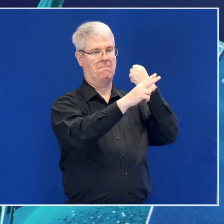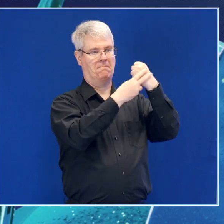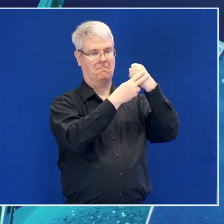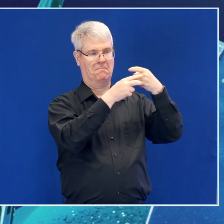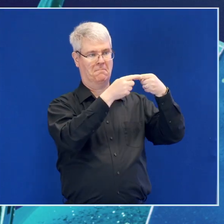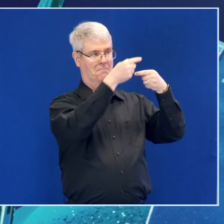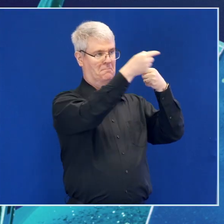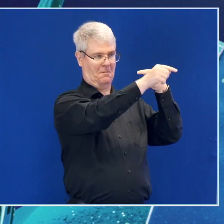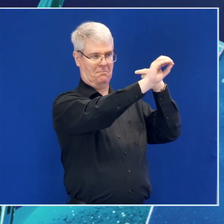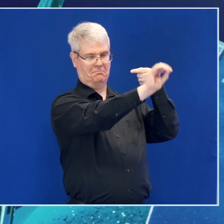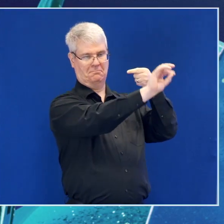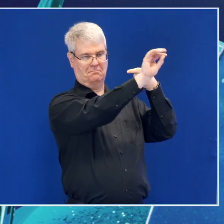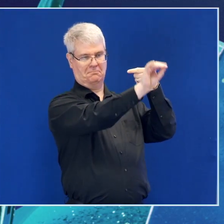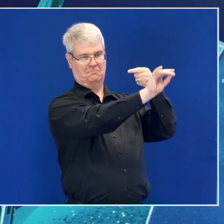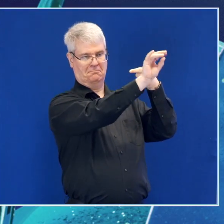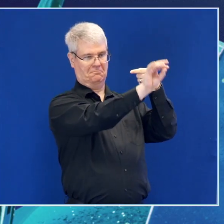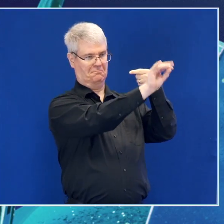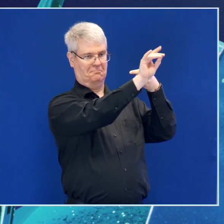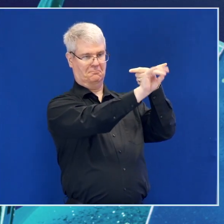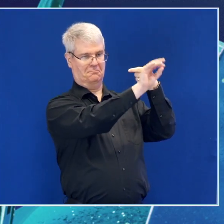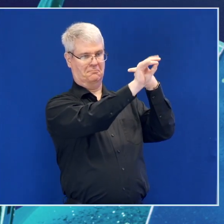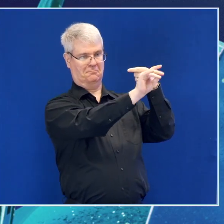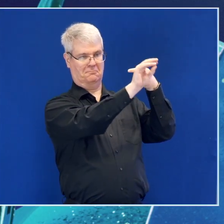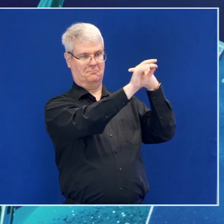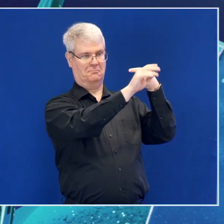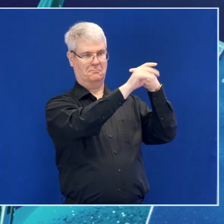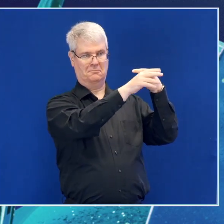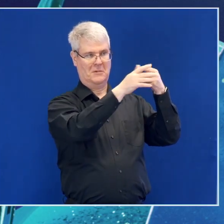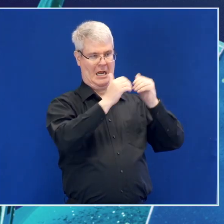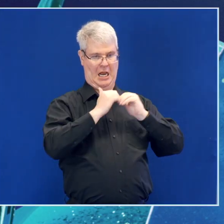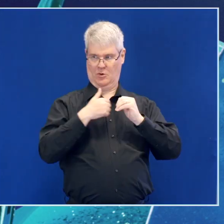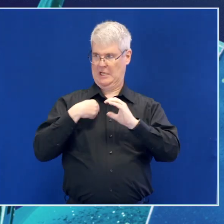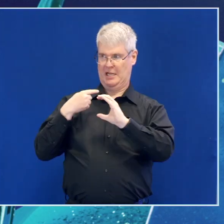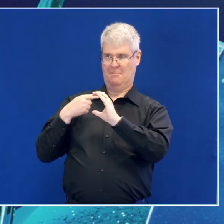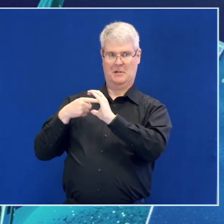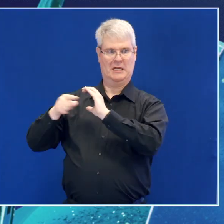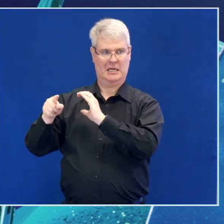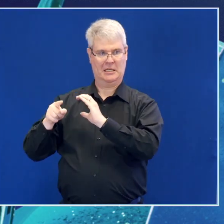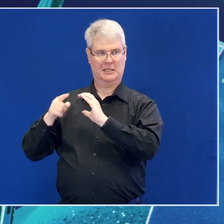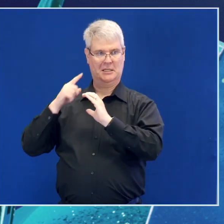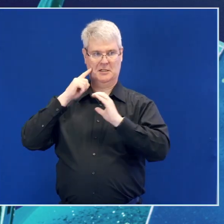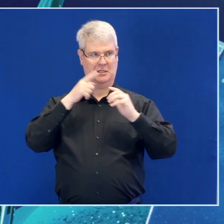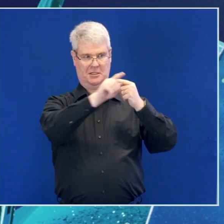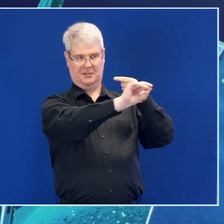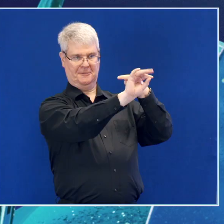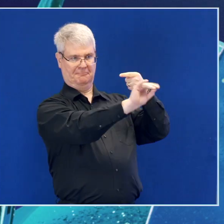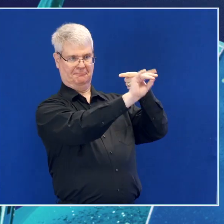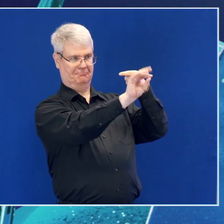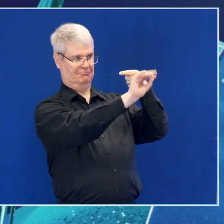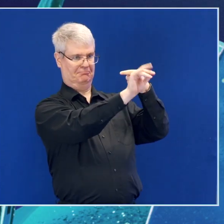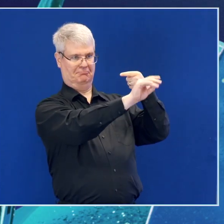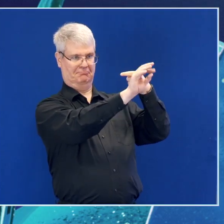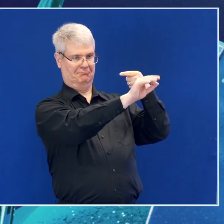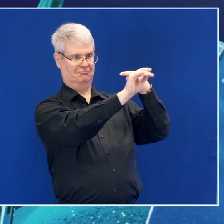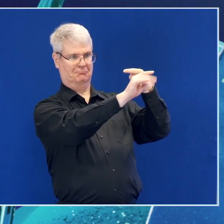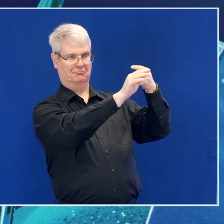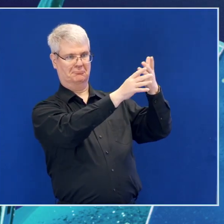to make this email for me. It says lining things up. It's doing it right now. And it should come back, and there it is.